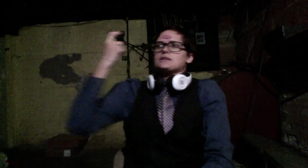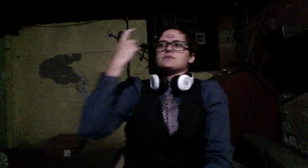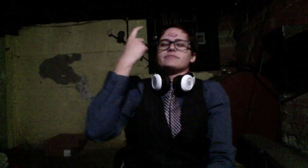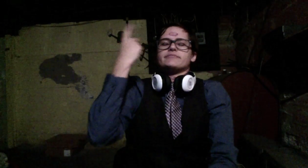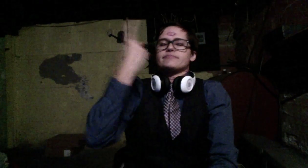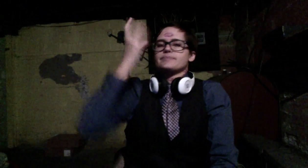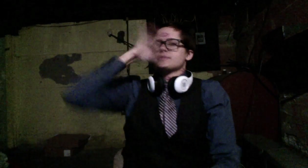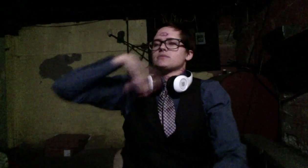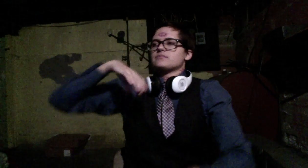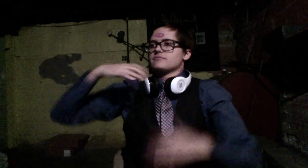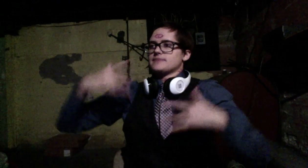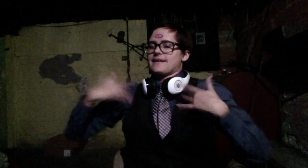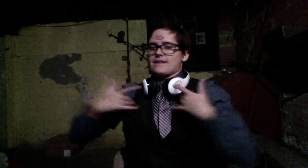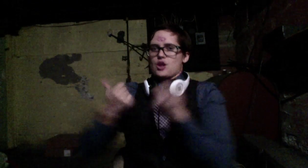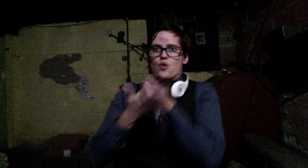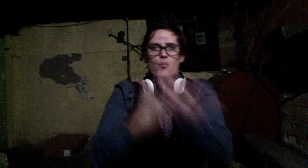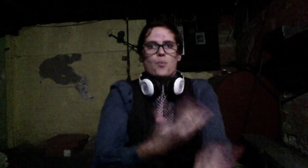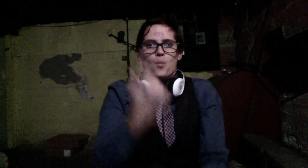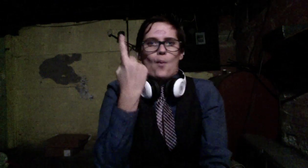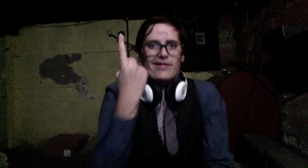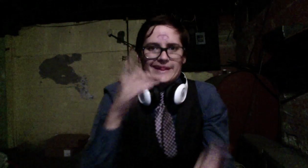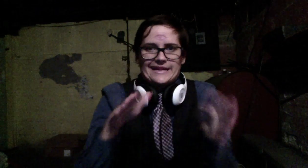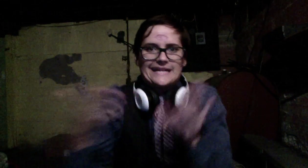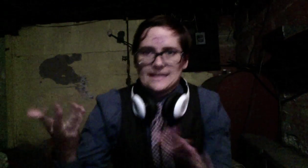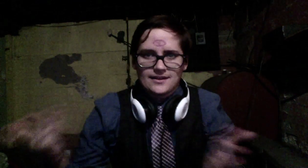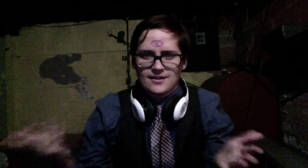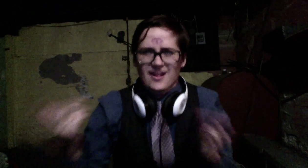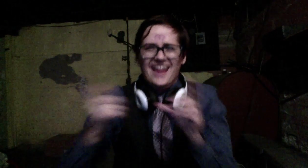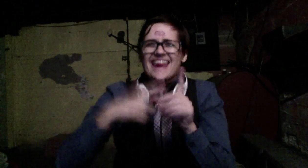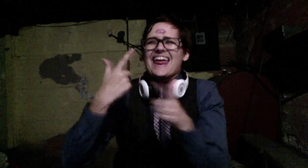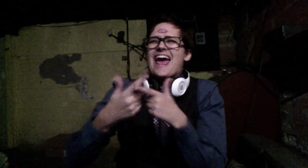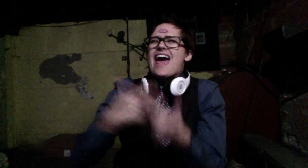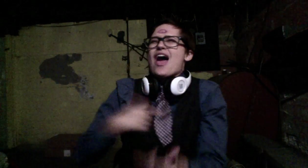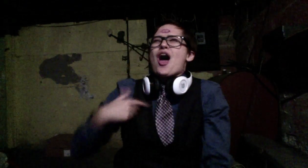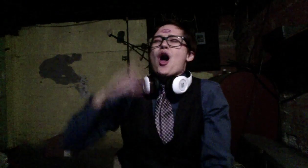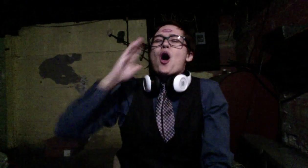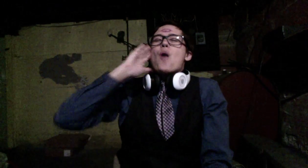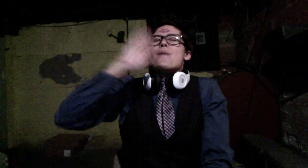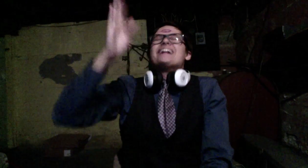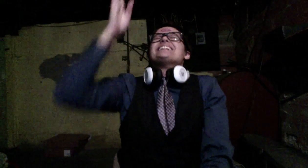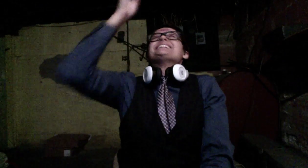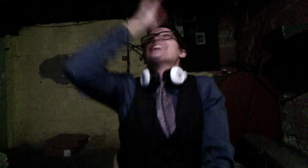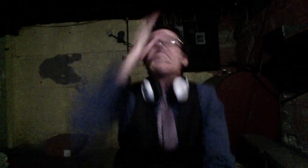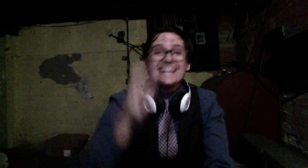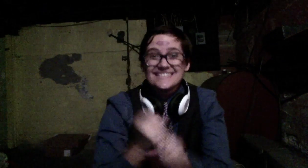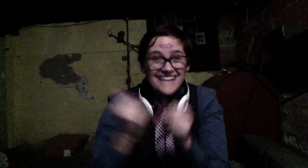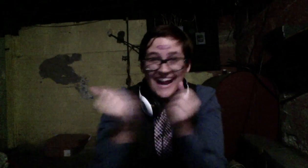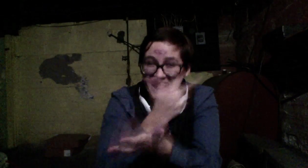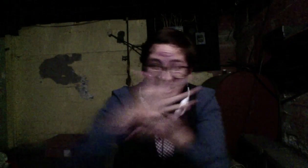SOMETHING STRANGE EVENT CAUSE ONE DEATH THEN WE WILL NEVER GET